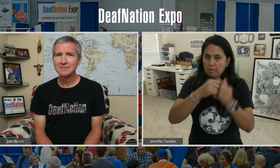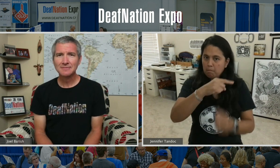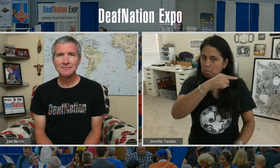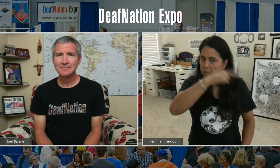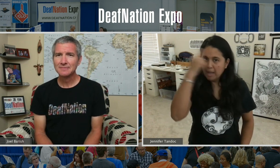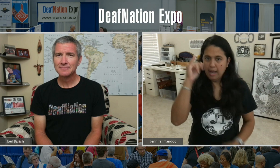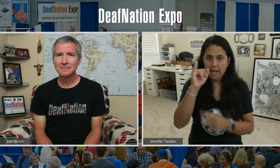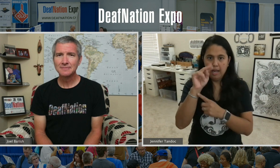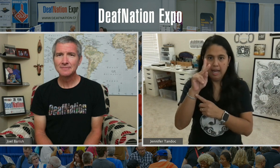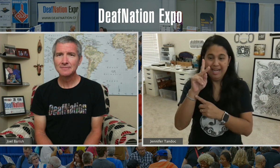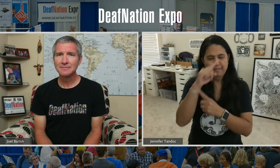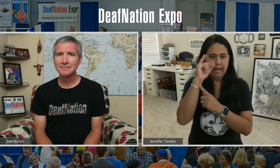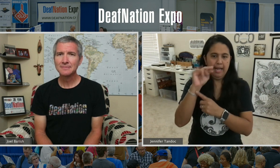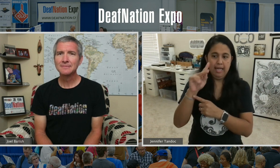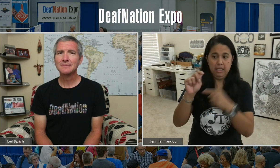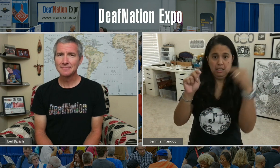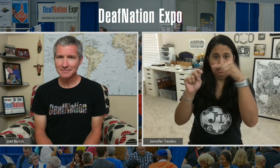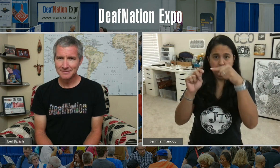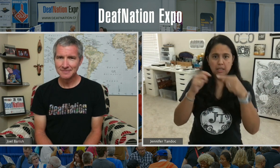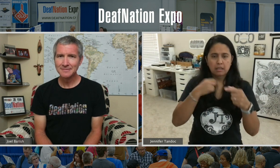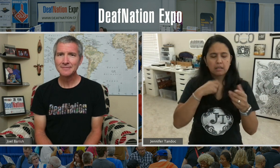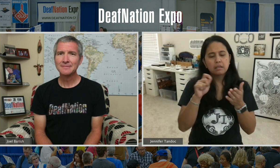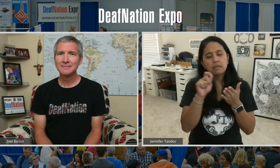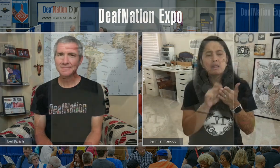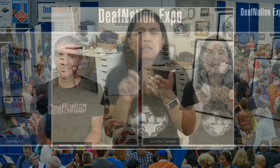I started with black ink. Black ink.